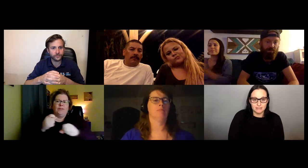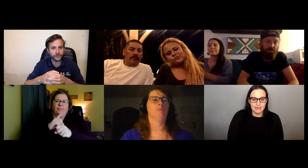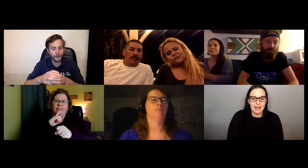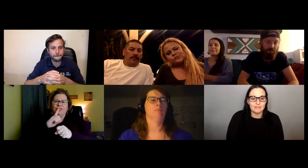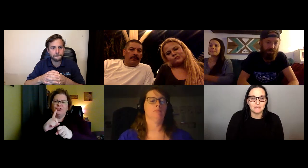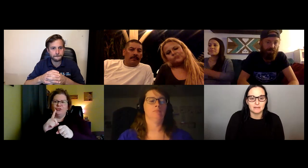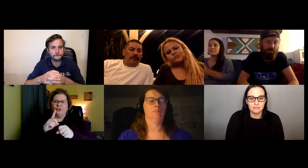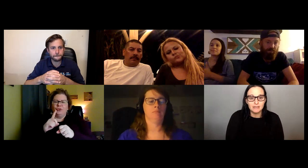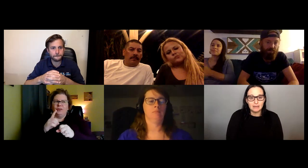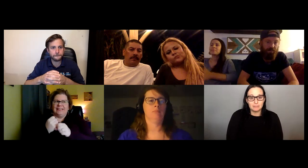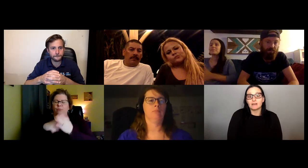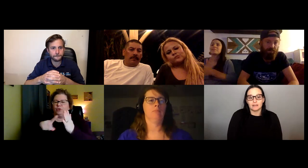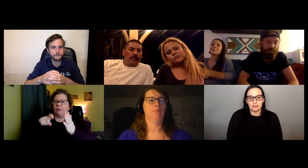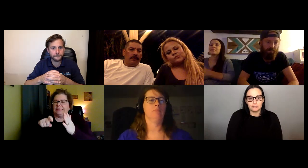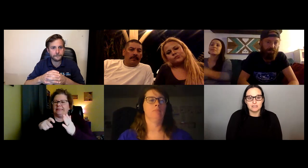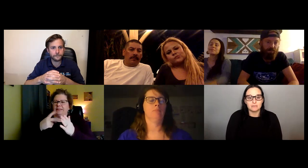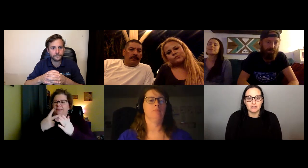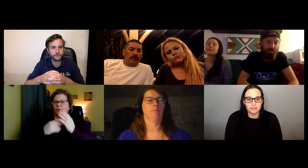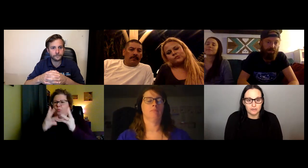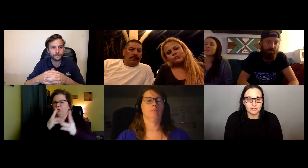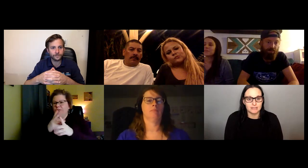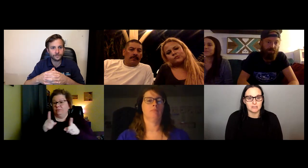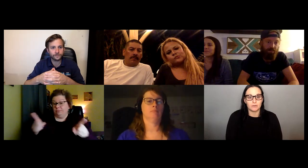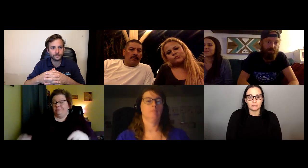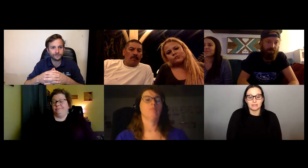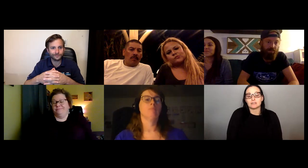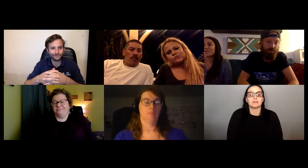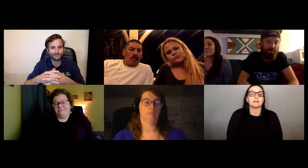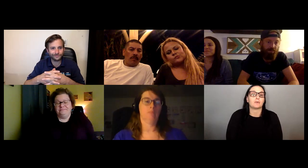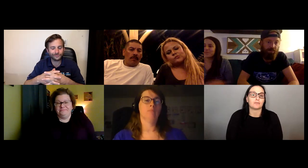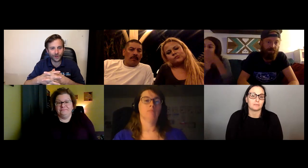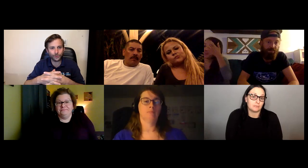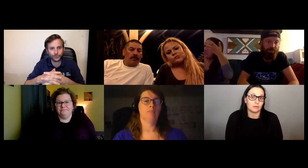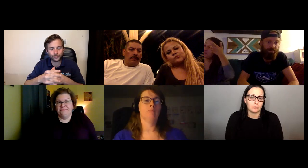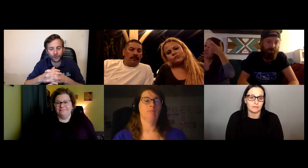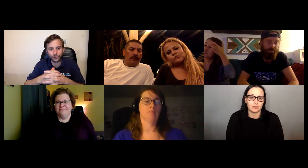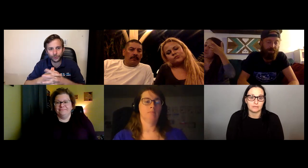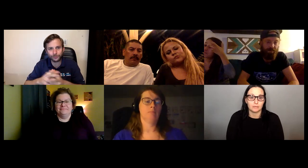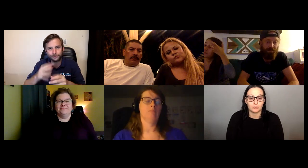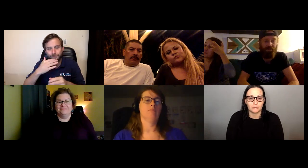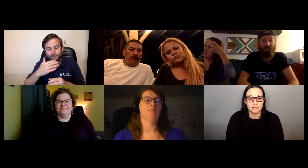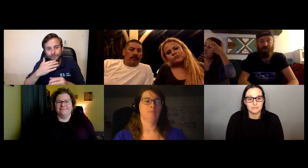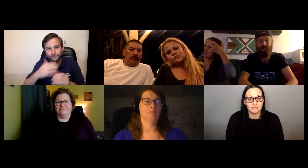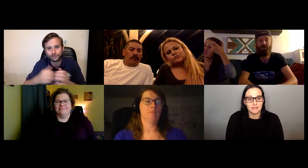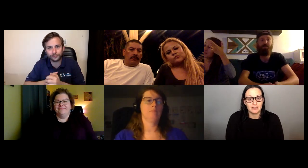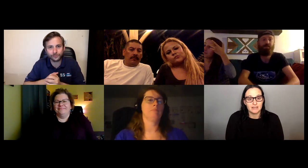and having them parallel just to make sure this is what you need so you can get both from you know whatever you need